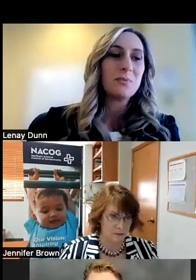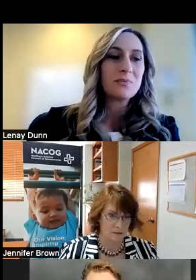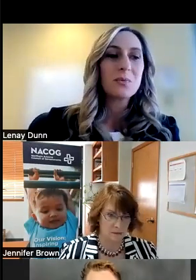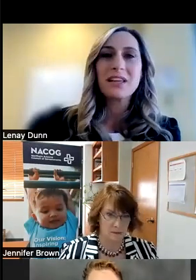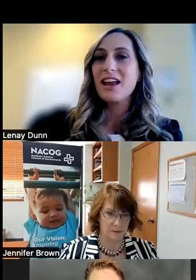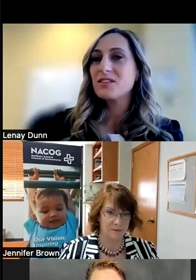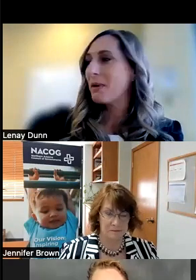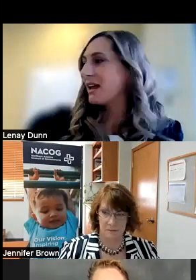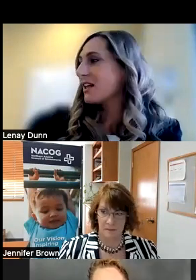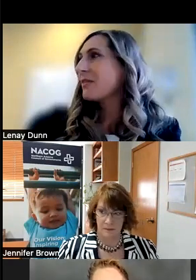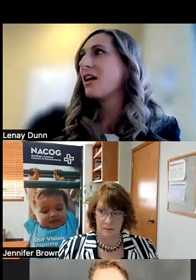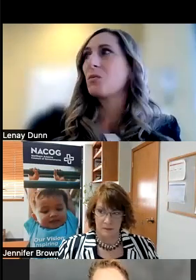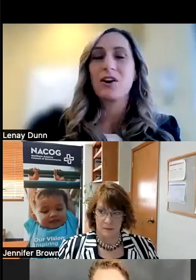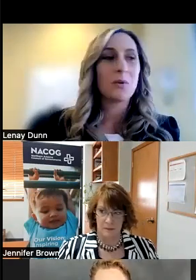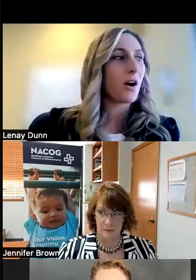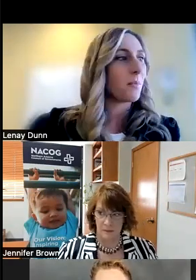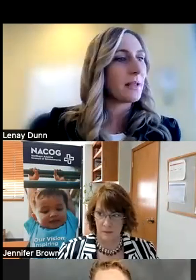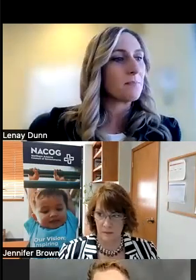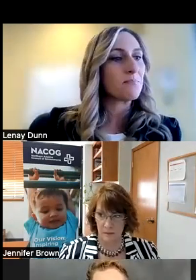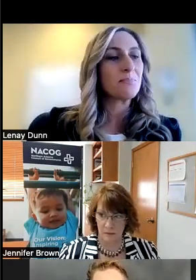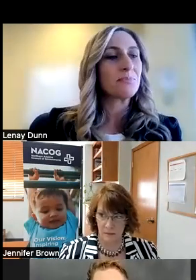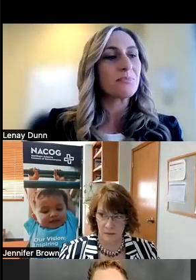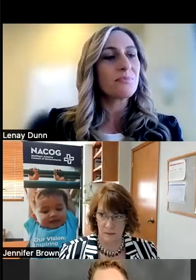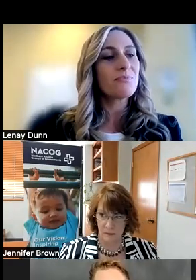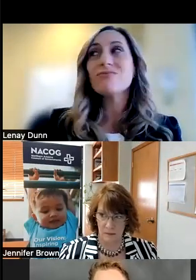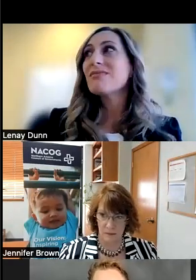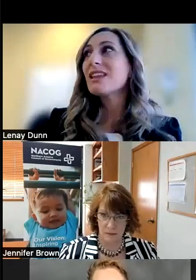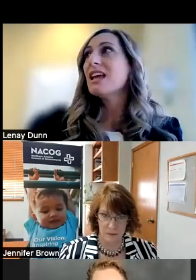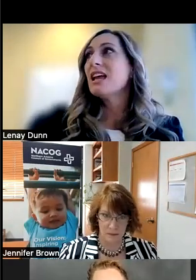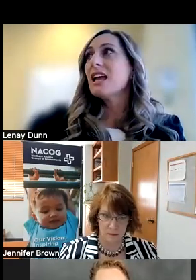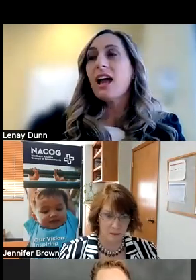So, it really kind of depends on where you are with it.